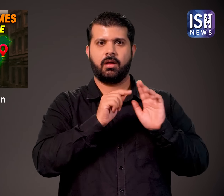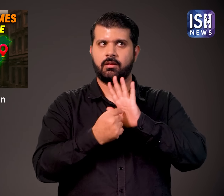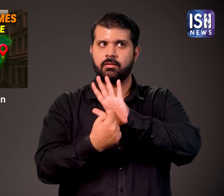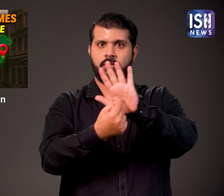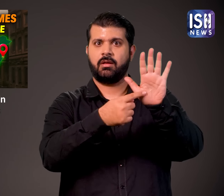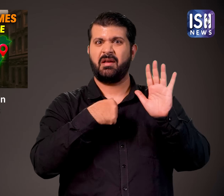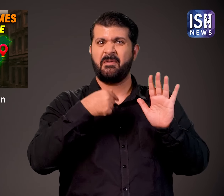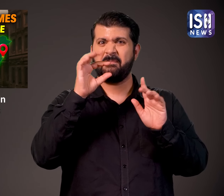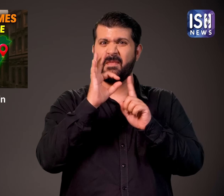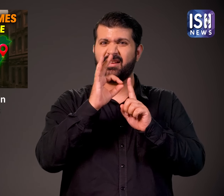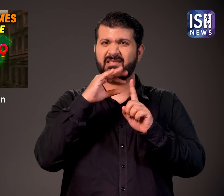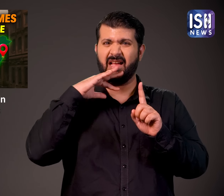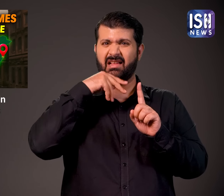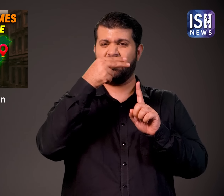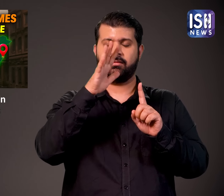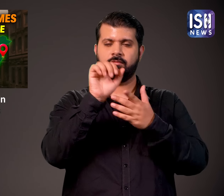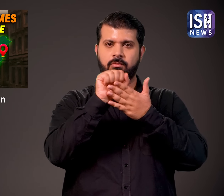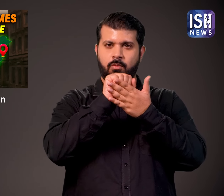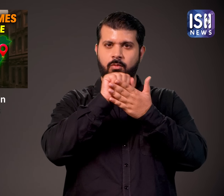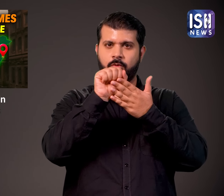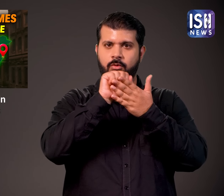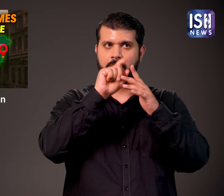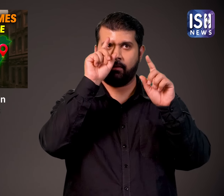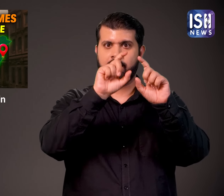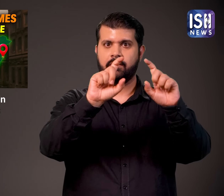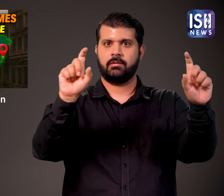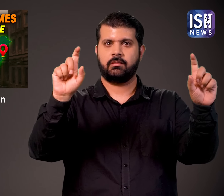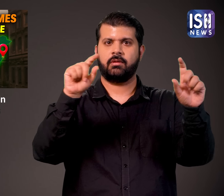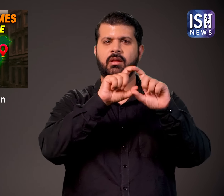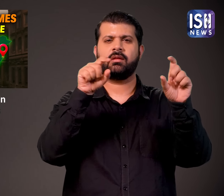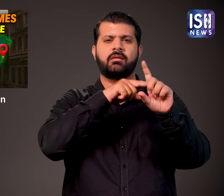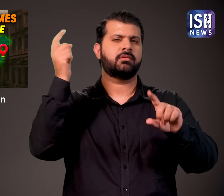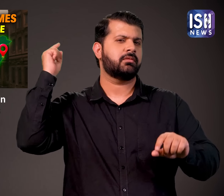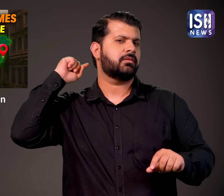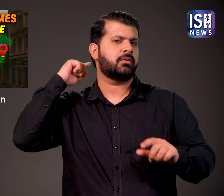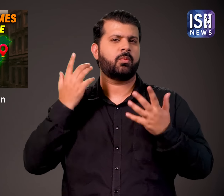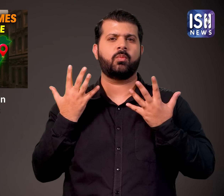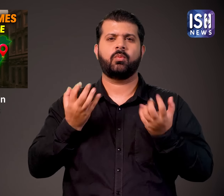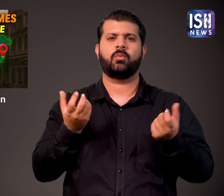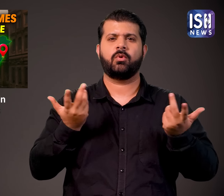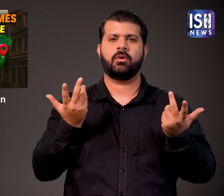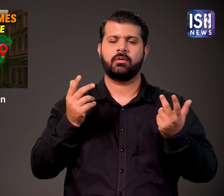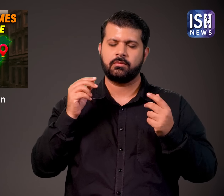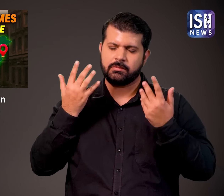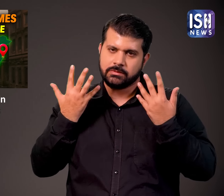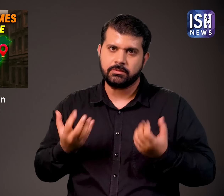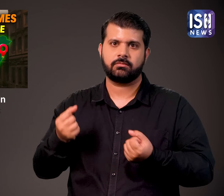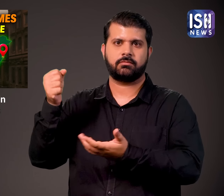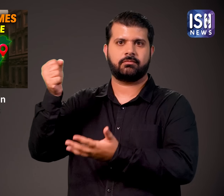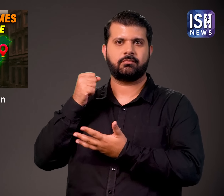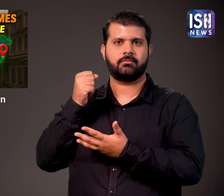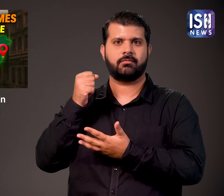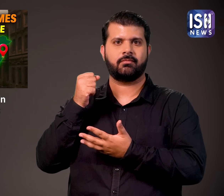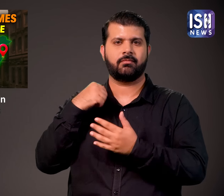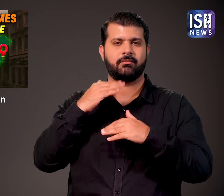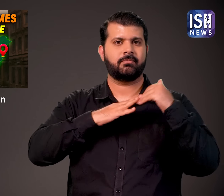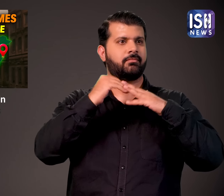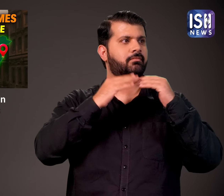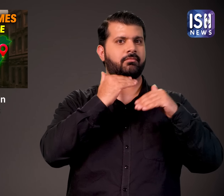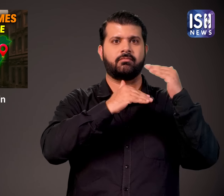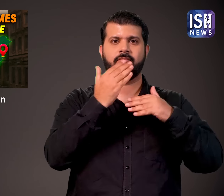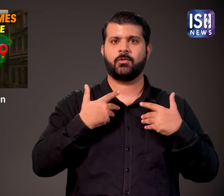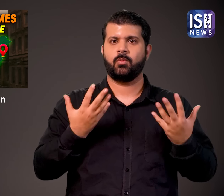Pakistan wants to improve its image before the world so that they can attract financial and economic support.